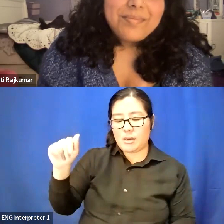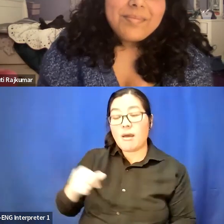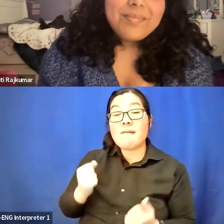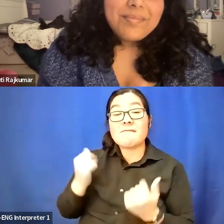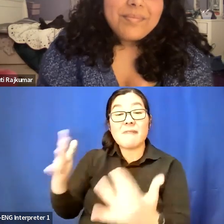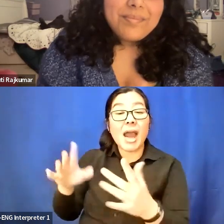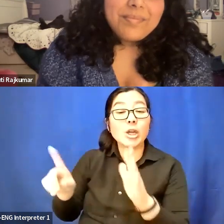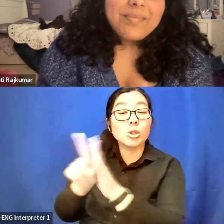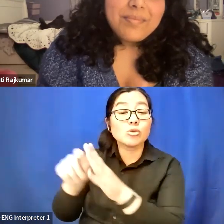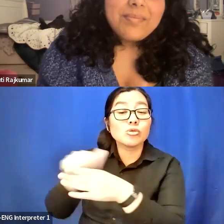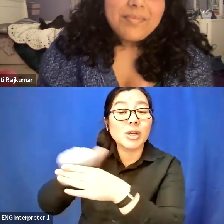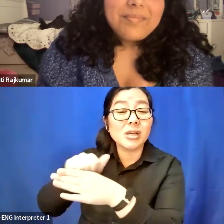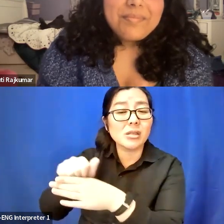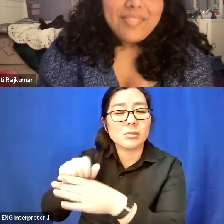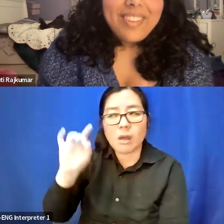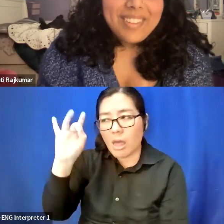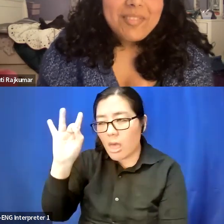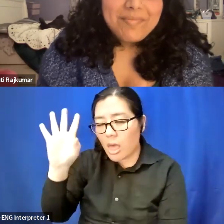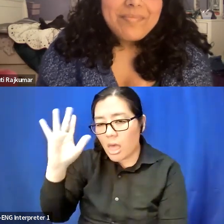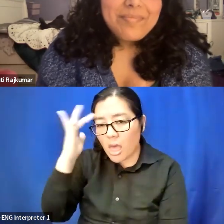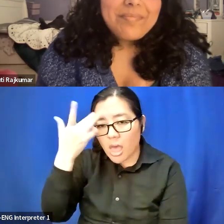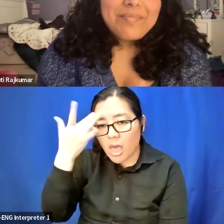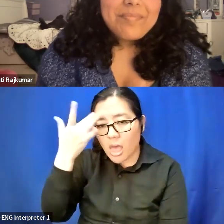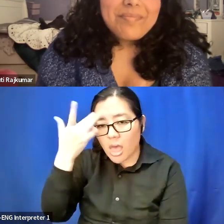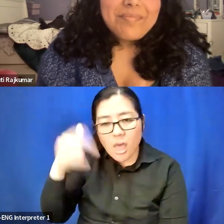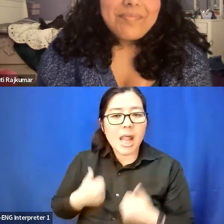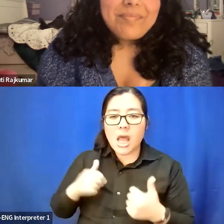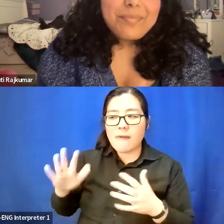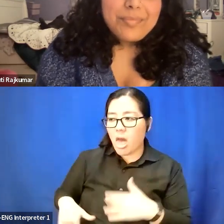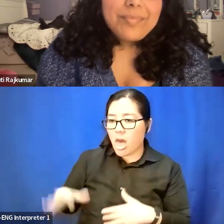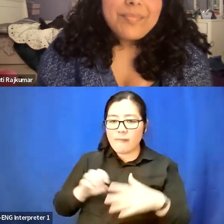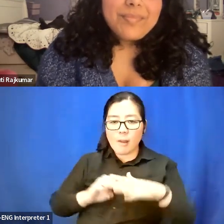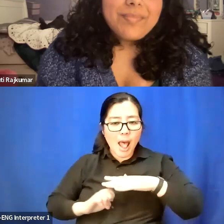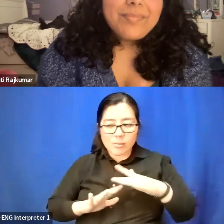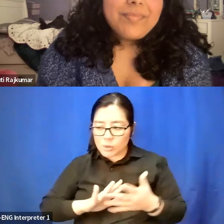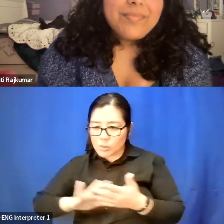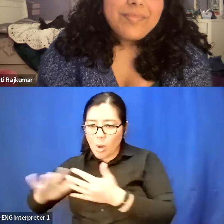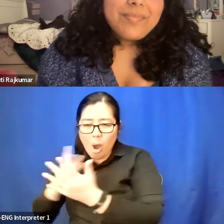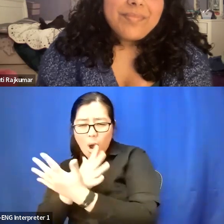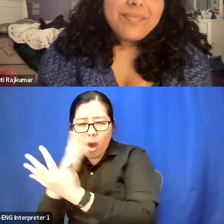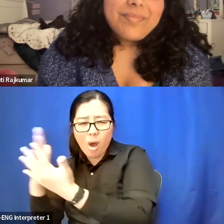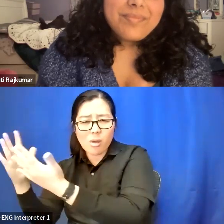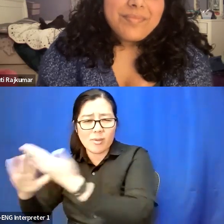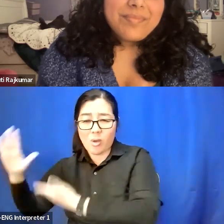Like elementary through college, it just never gets better. Okay. Shruti.